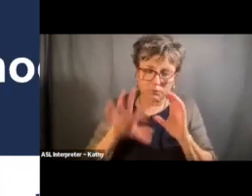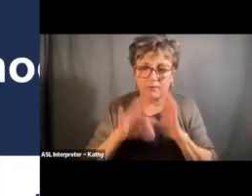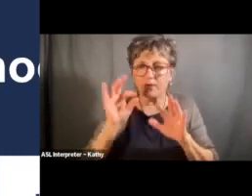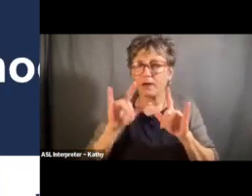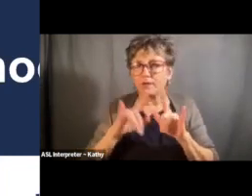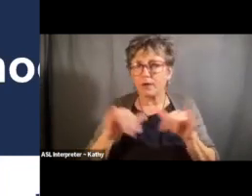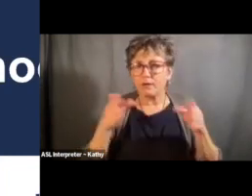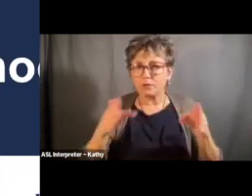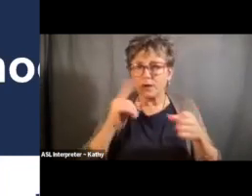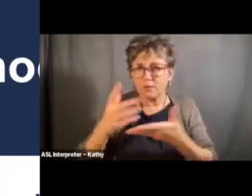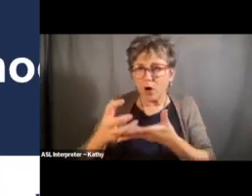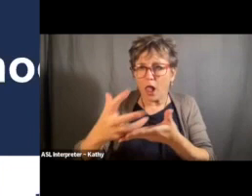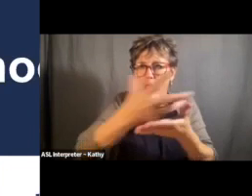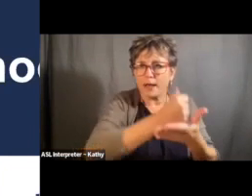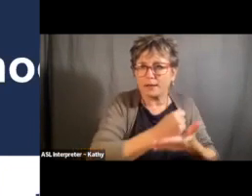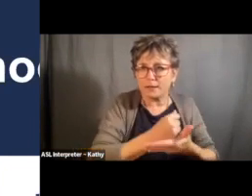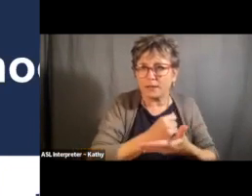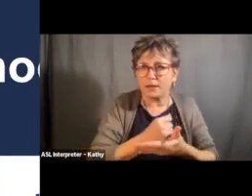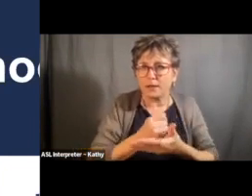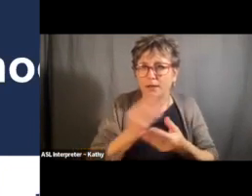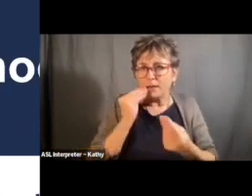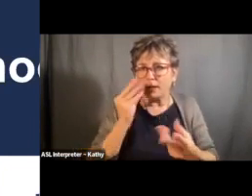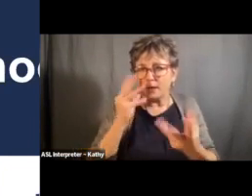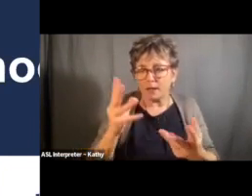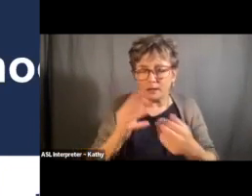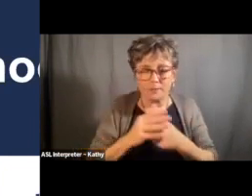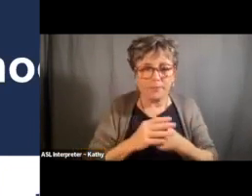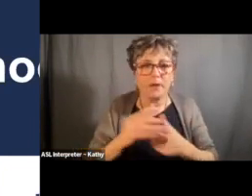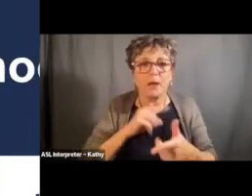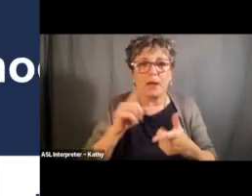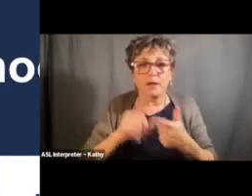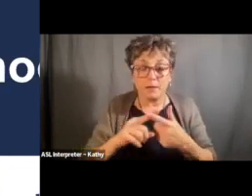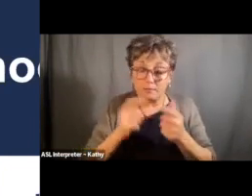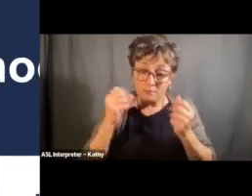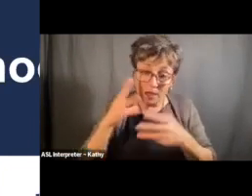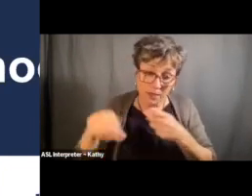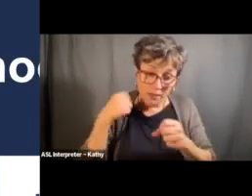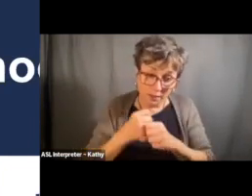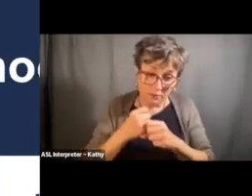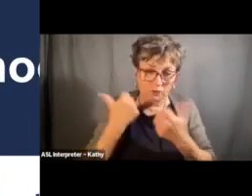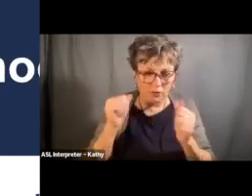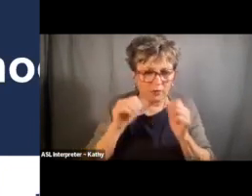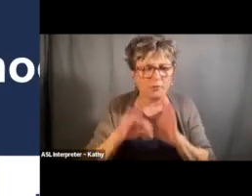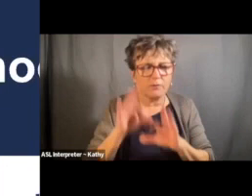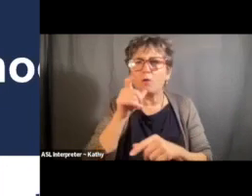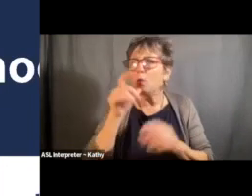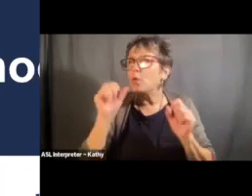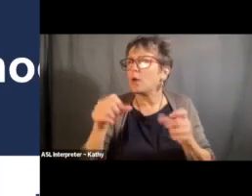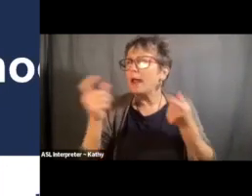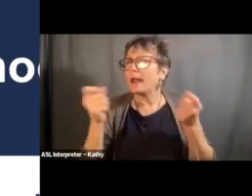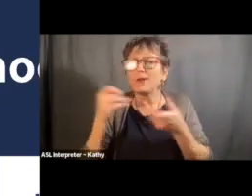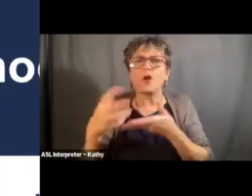and they, after several years, landed with RARE-X. And we asked them why they chose us, and one is